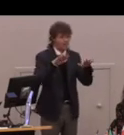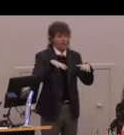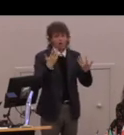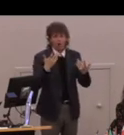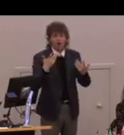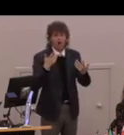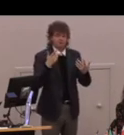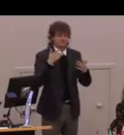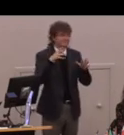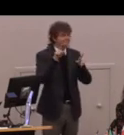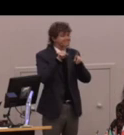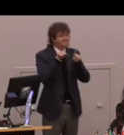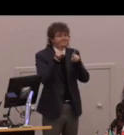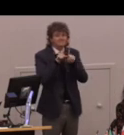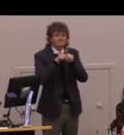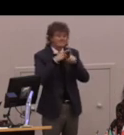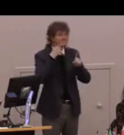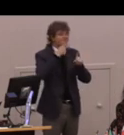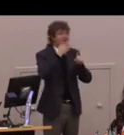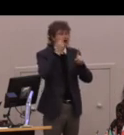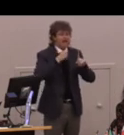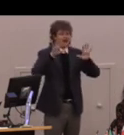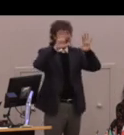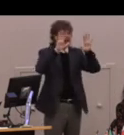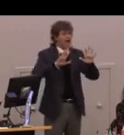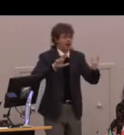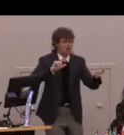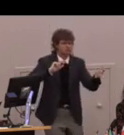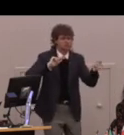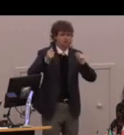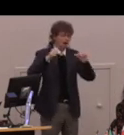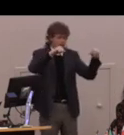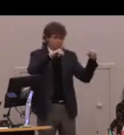a climate crises, and in a situation of crises ‑‑ risk and humanitarian emergencies as described